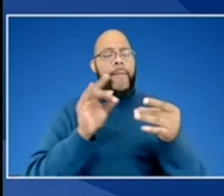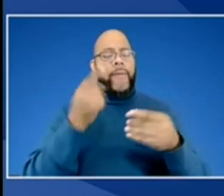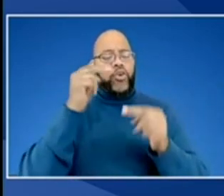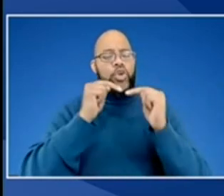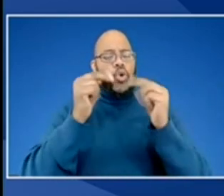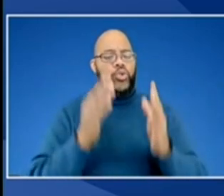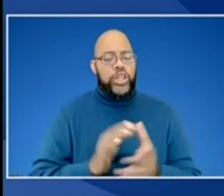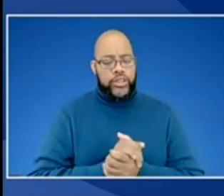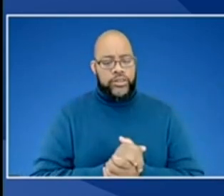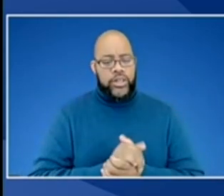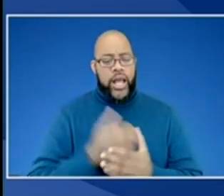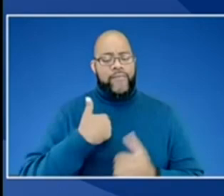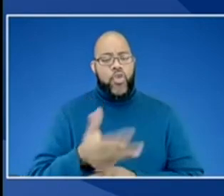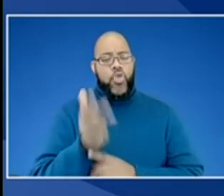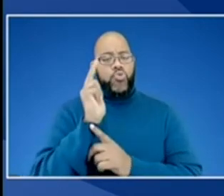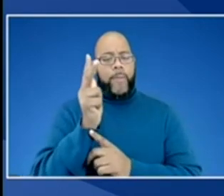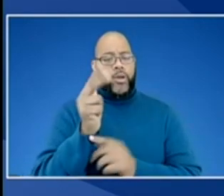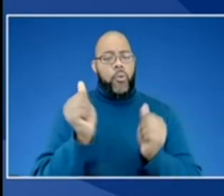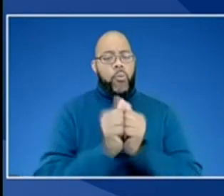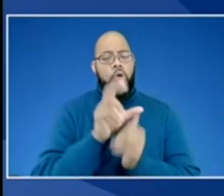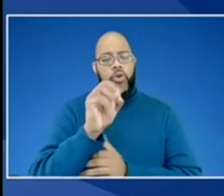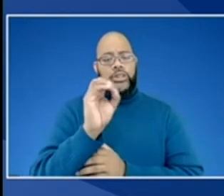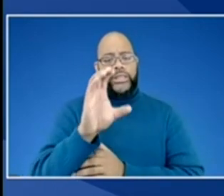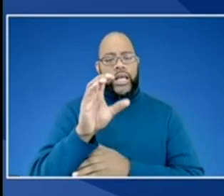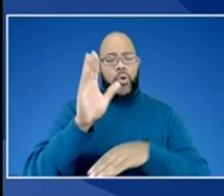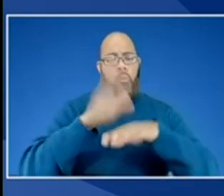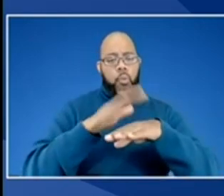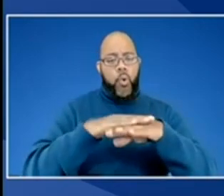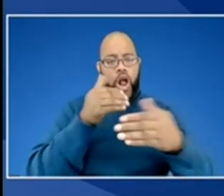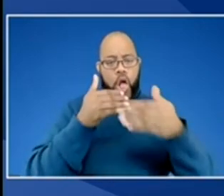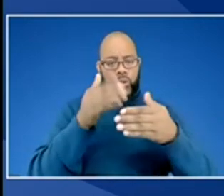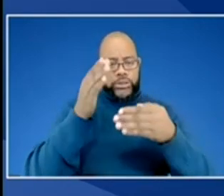You'll have three minutes with a 30-second warning period. Your time starts now.